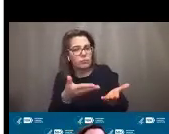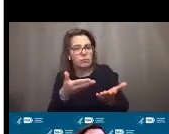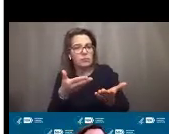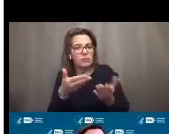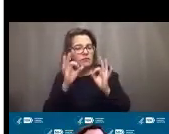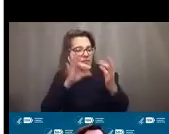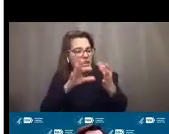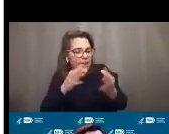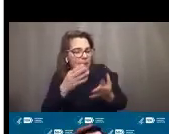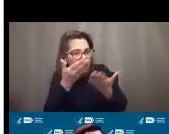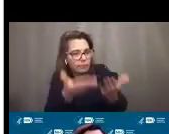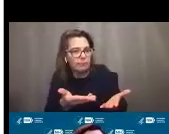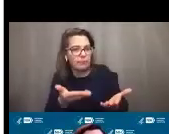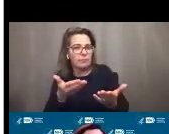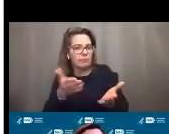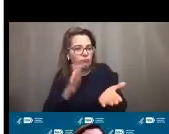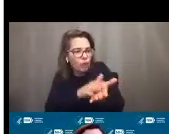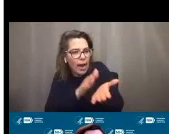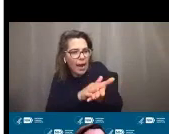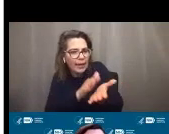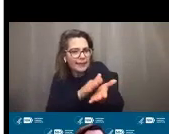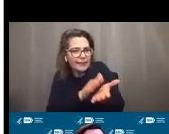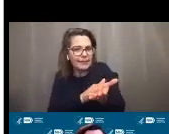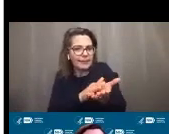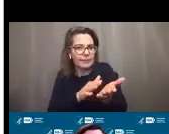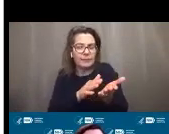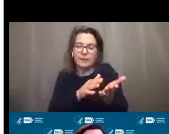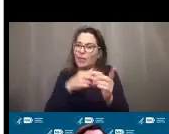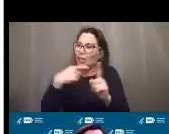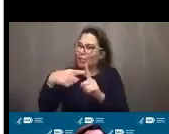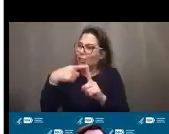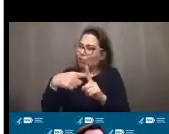and do another poll, and this poll is around: